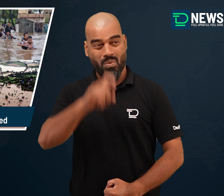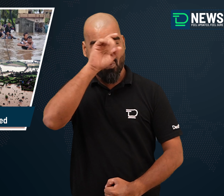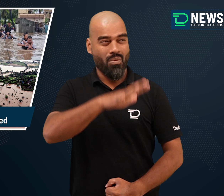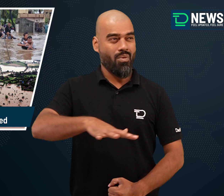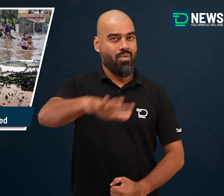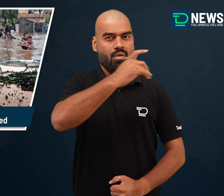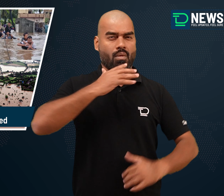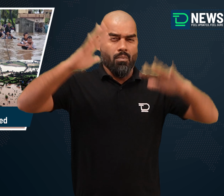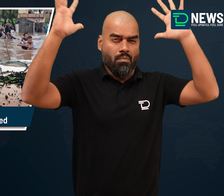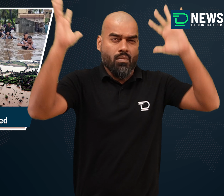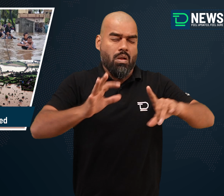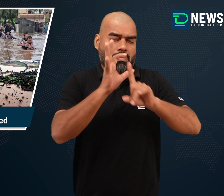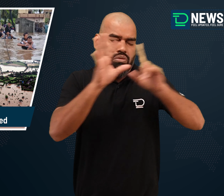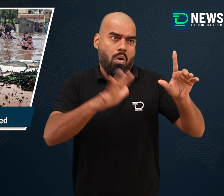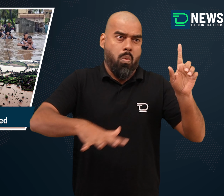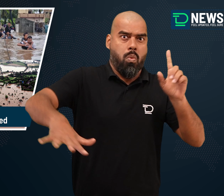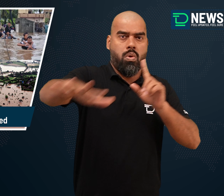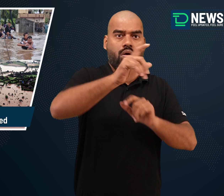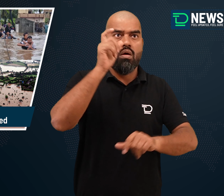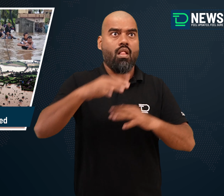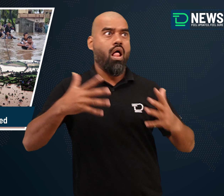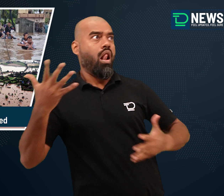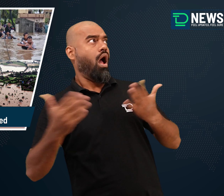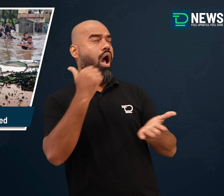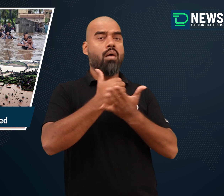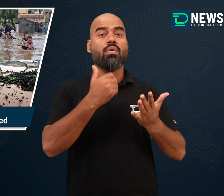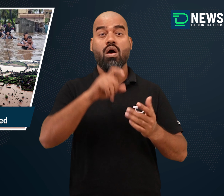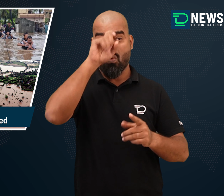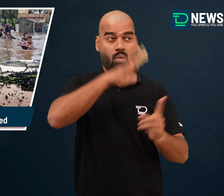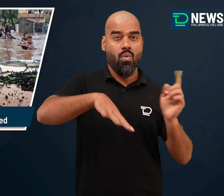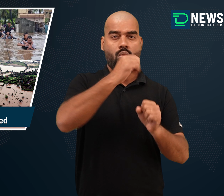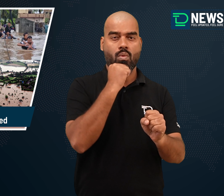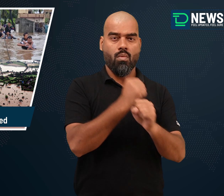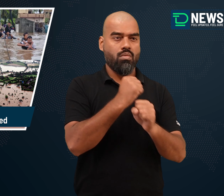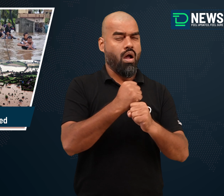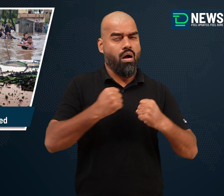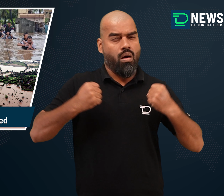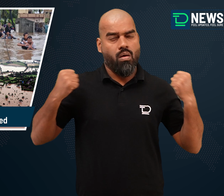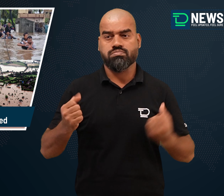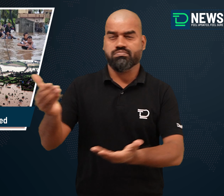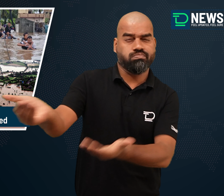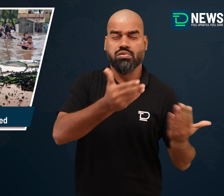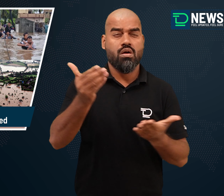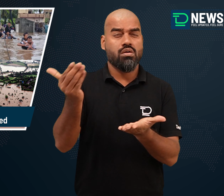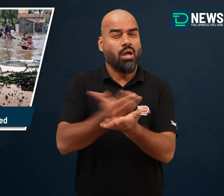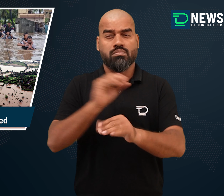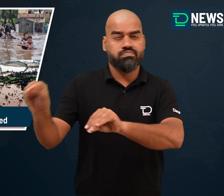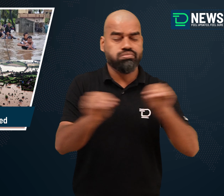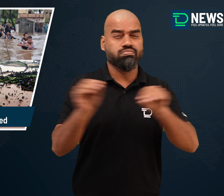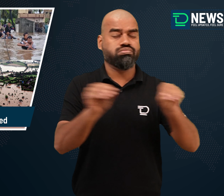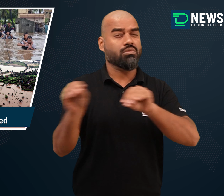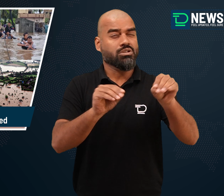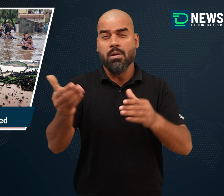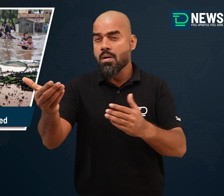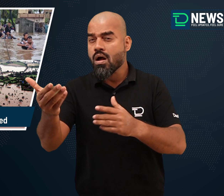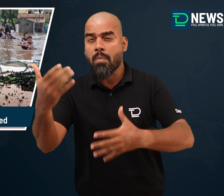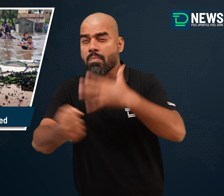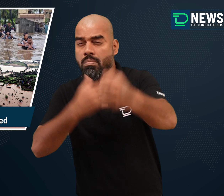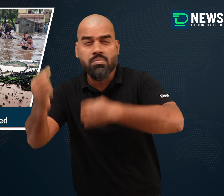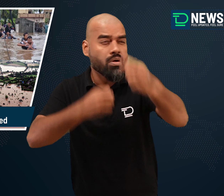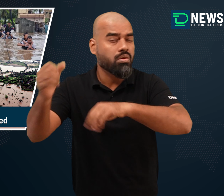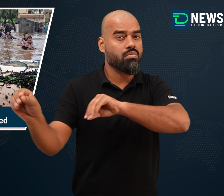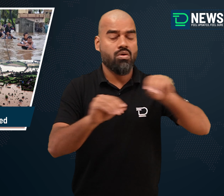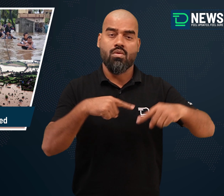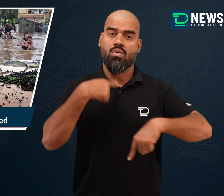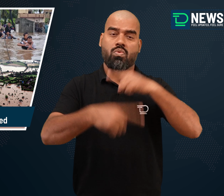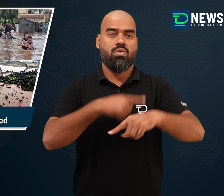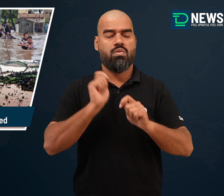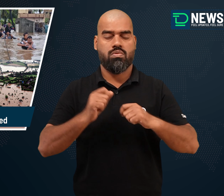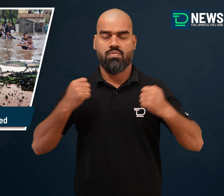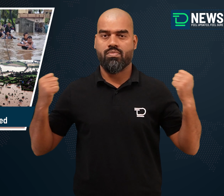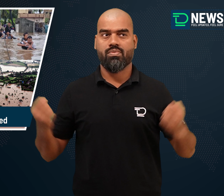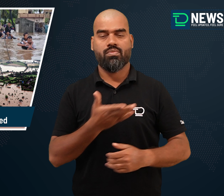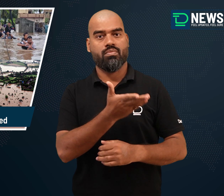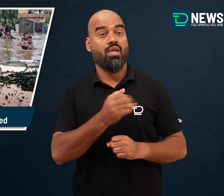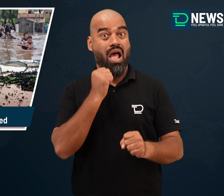However, the government works hard to rescue people.